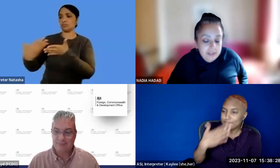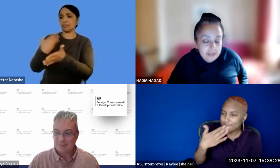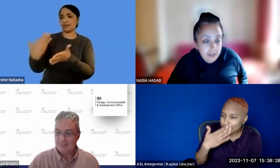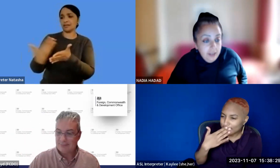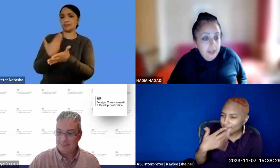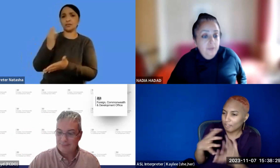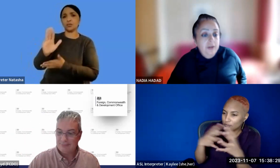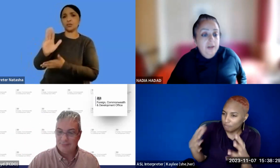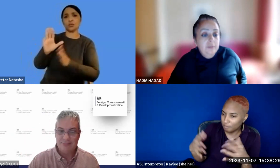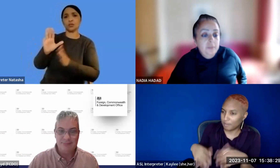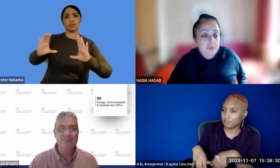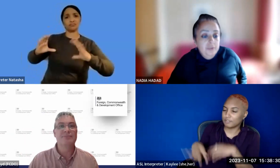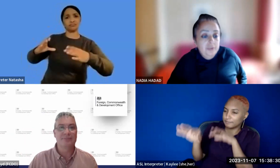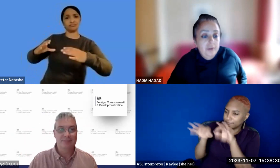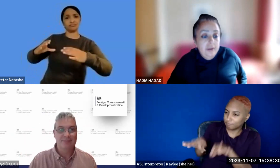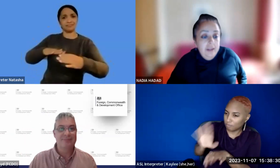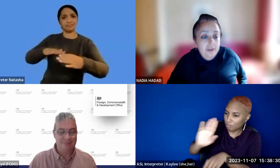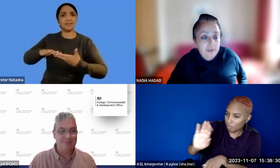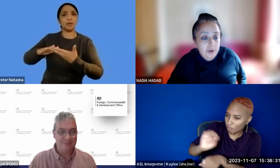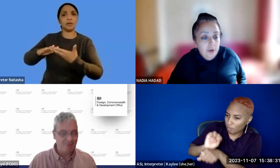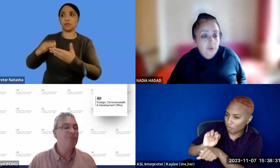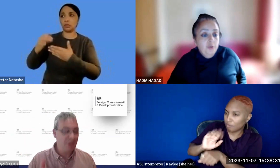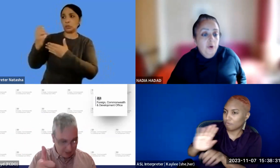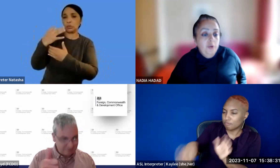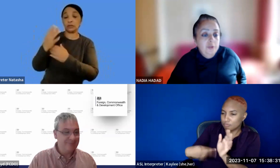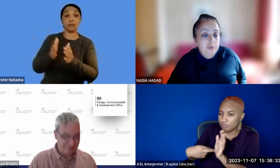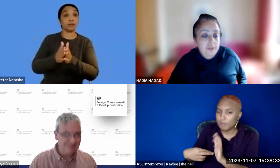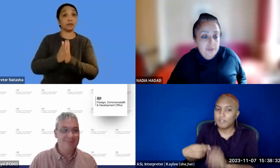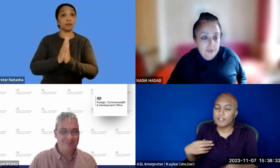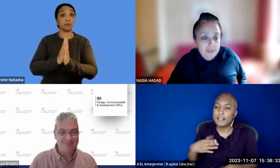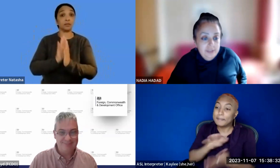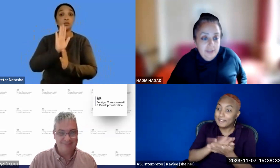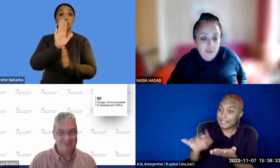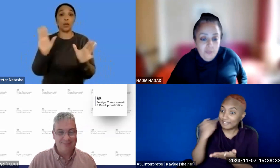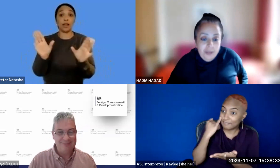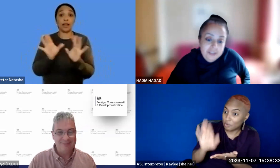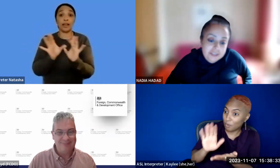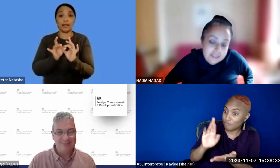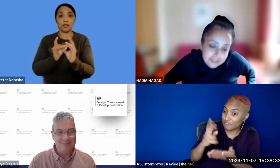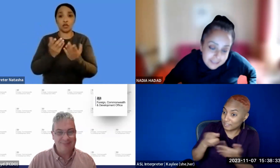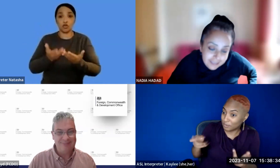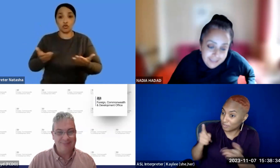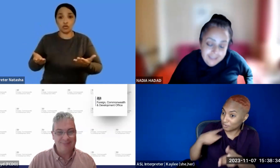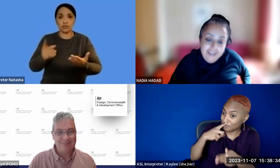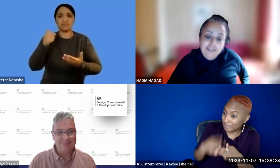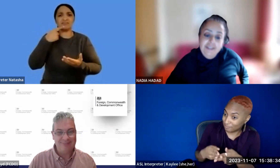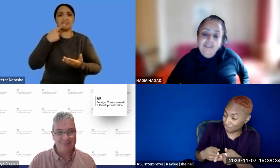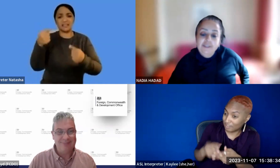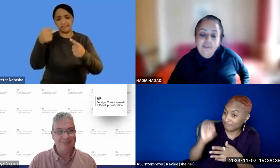It will be very nice if you can put the link to all the resources you mentioned. Thank you.